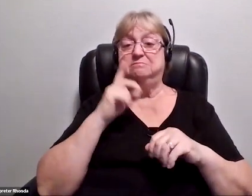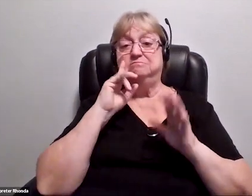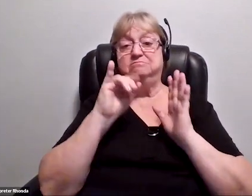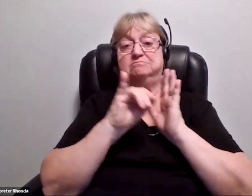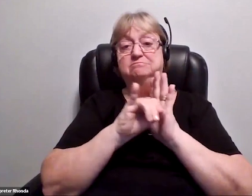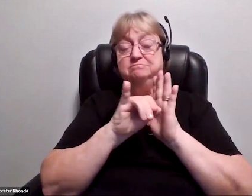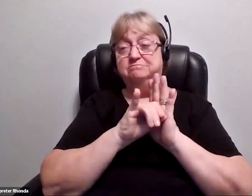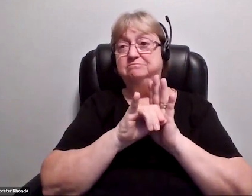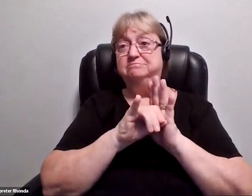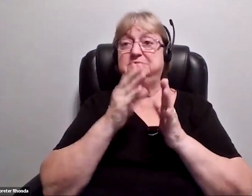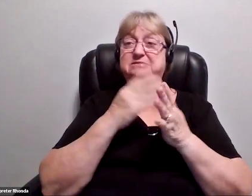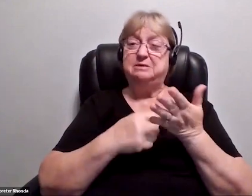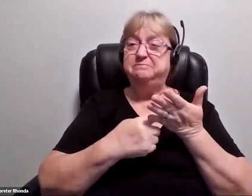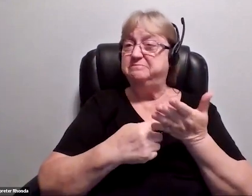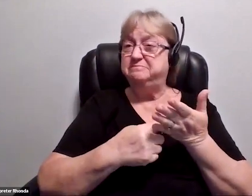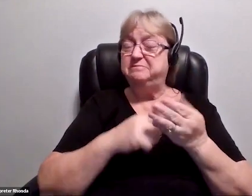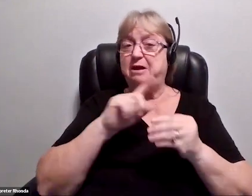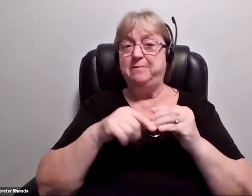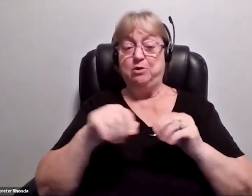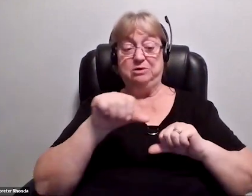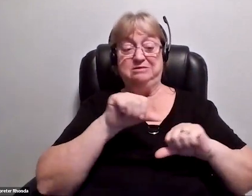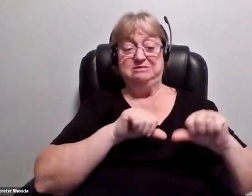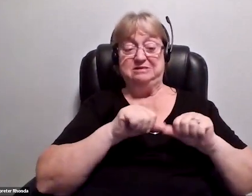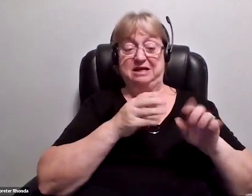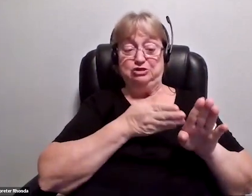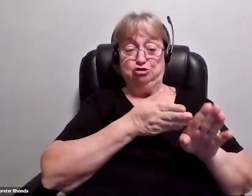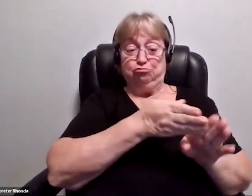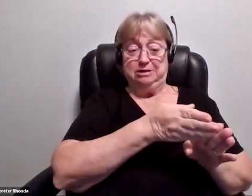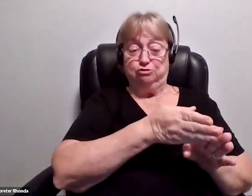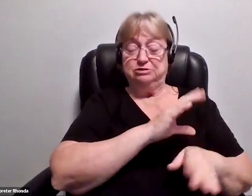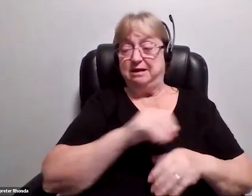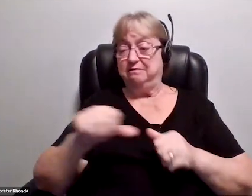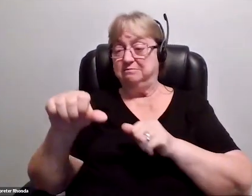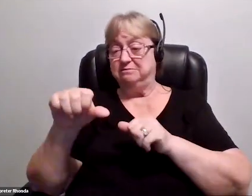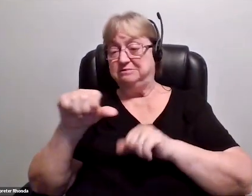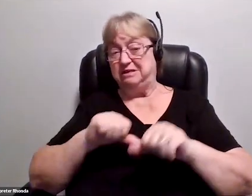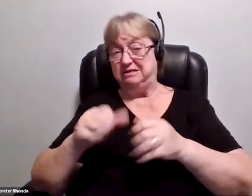about scientific career and scientific identity.